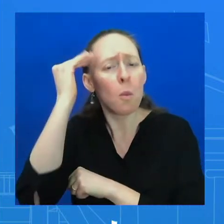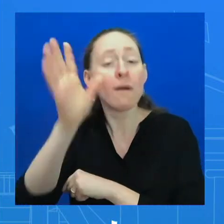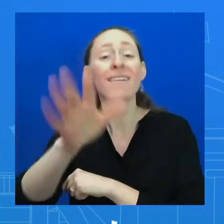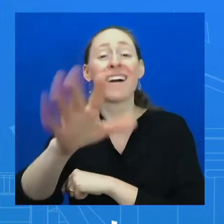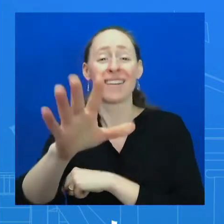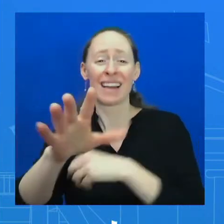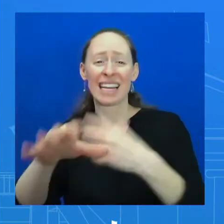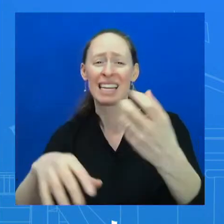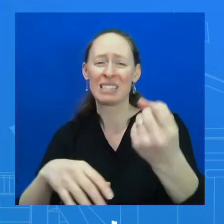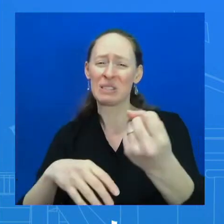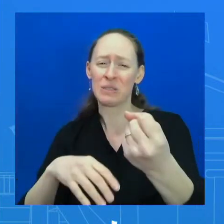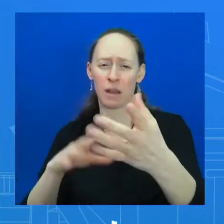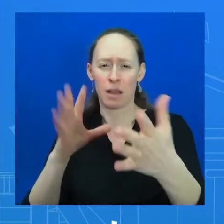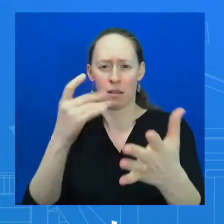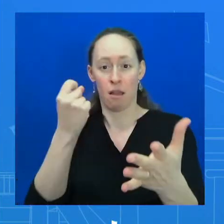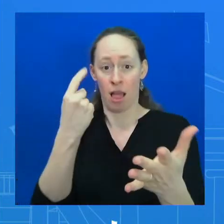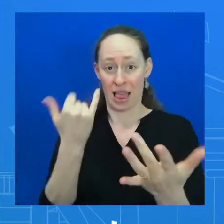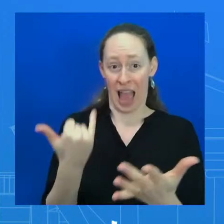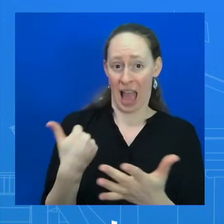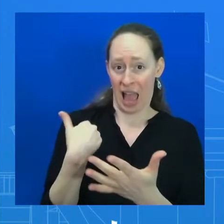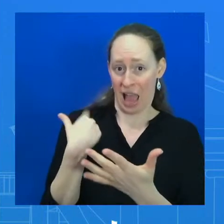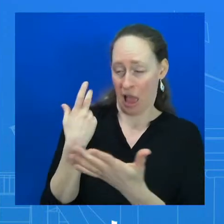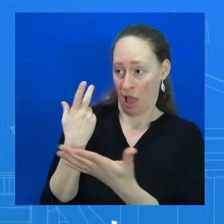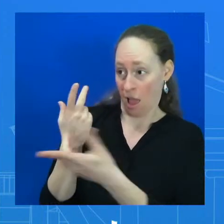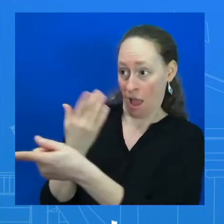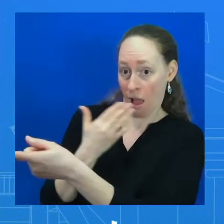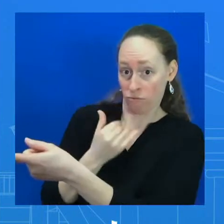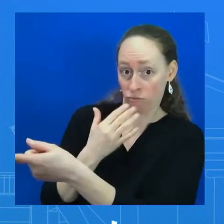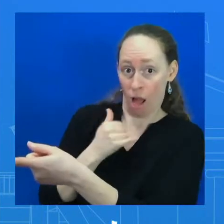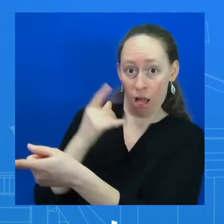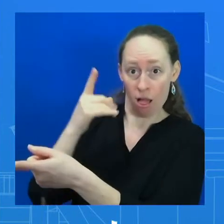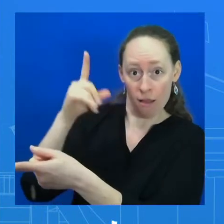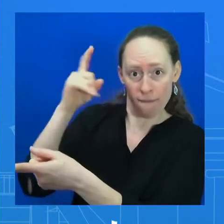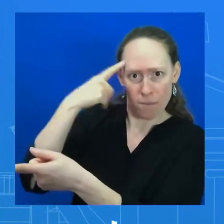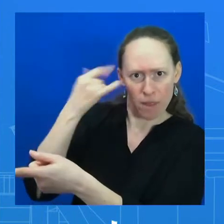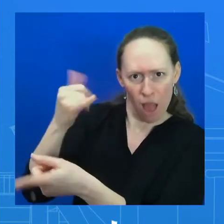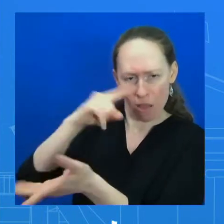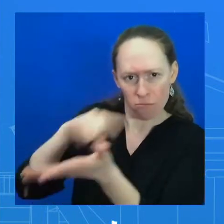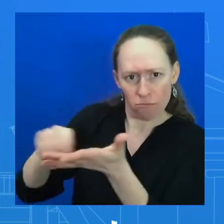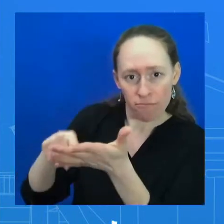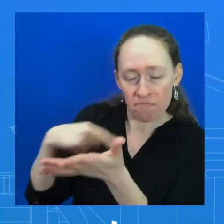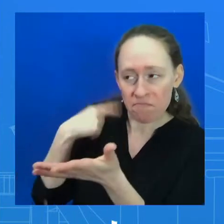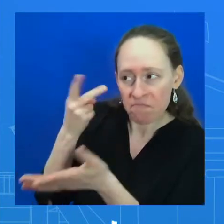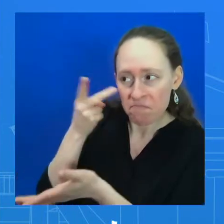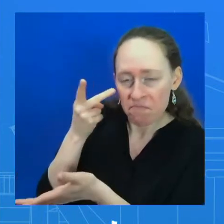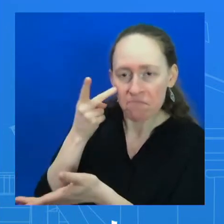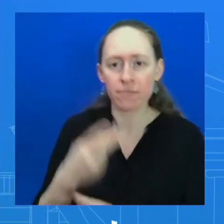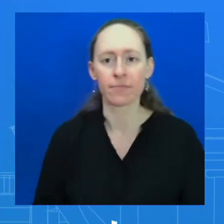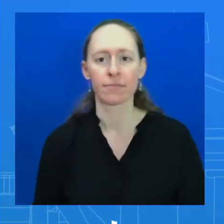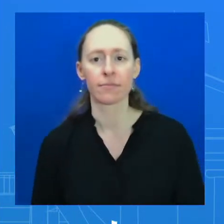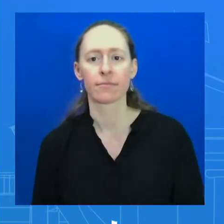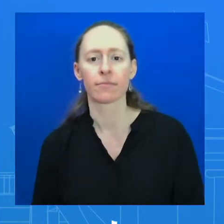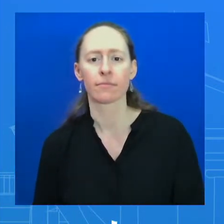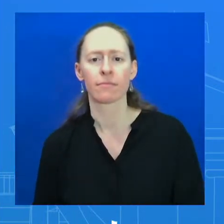when they do this investigation. Just want to be really mindful about that. The Press: So, you're not asking for anything specifically to take place? We want to see the investigation.